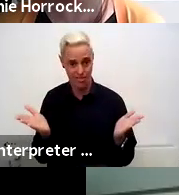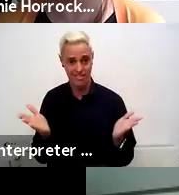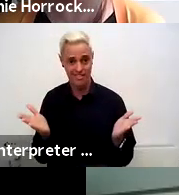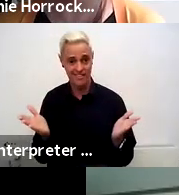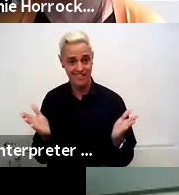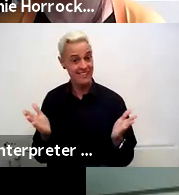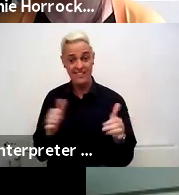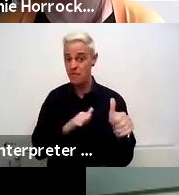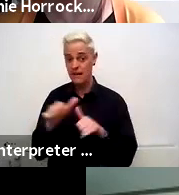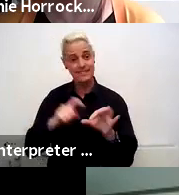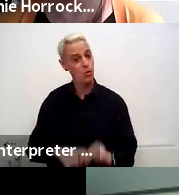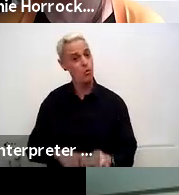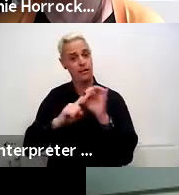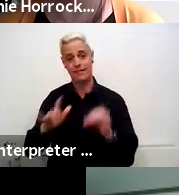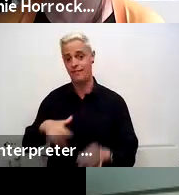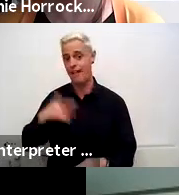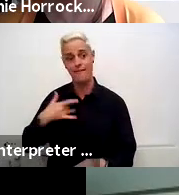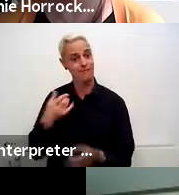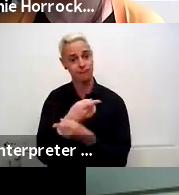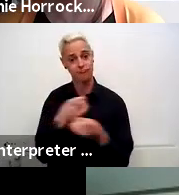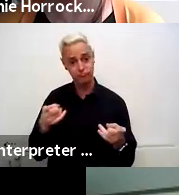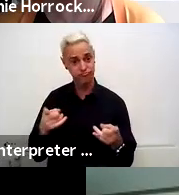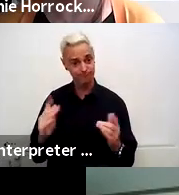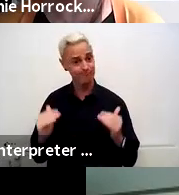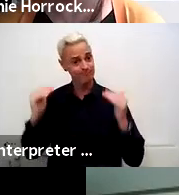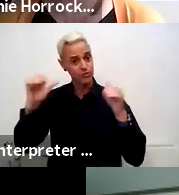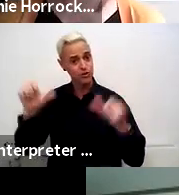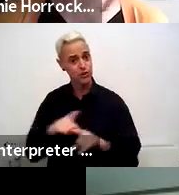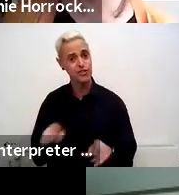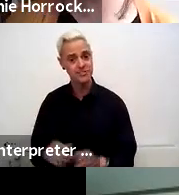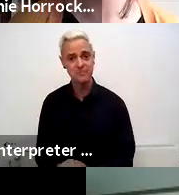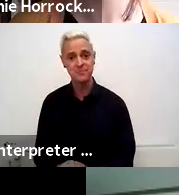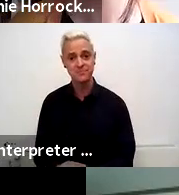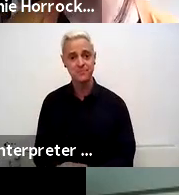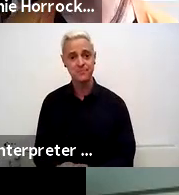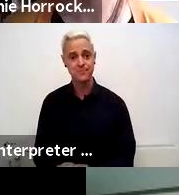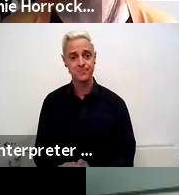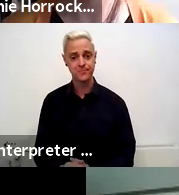You should have the best quality of life that you could possibly have.